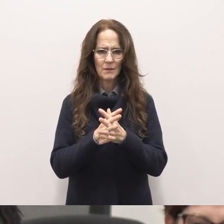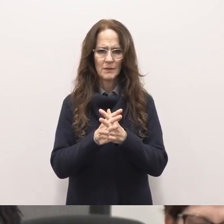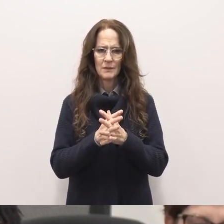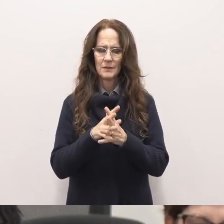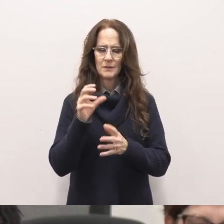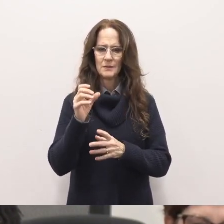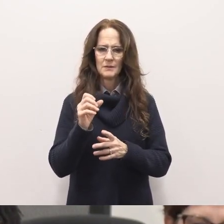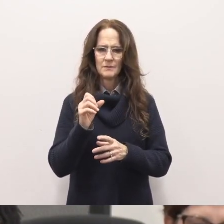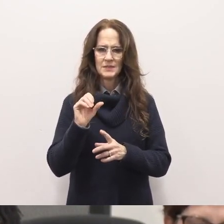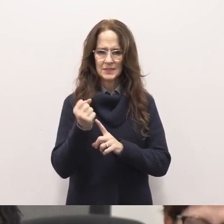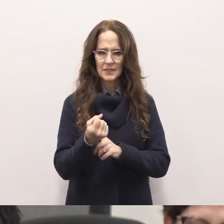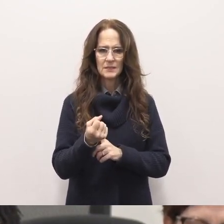for our team.